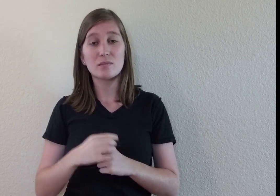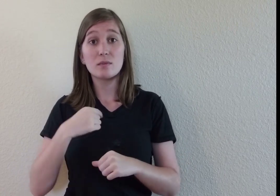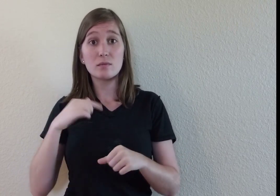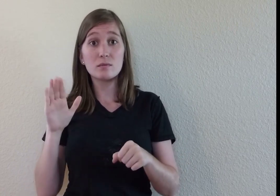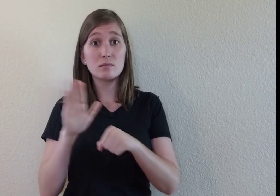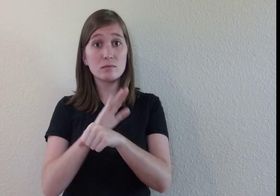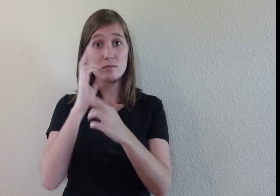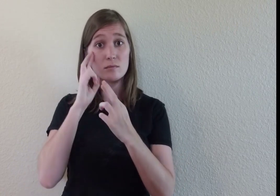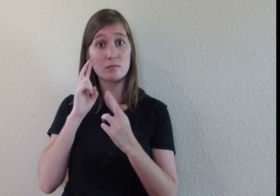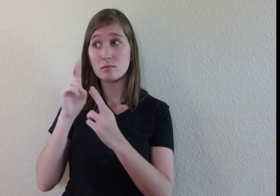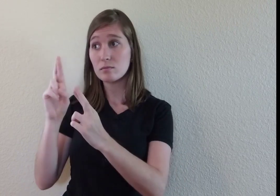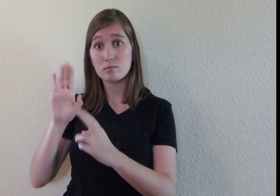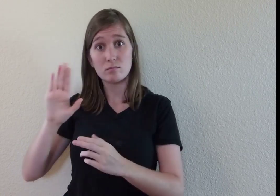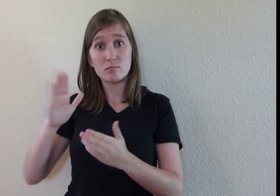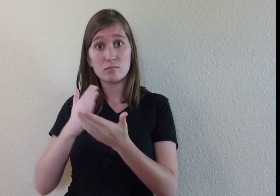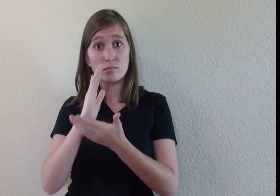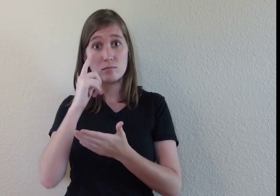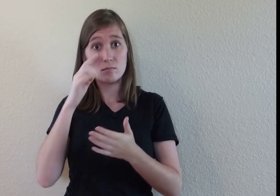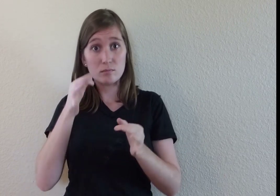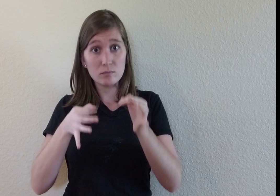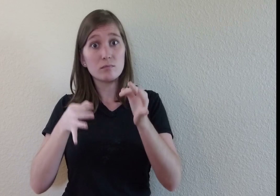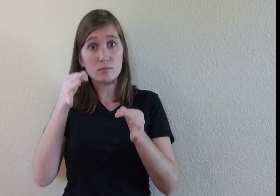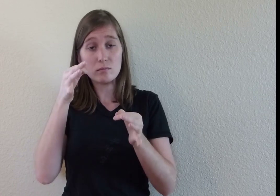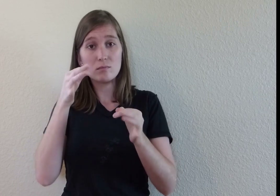I fully respected his right to a trial,